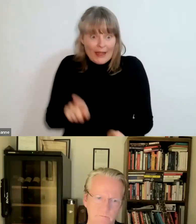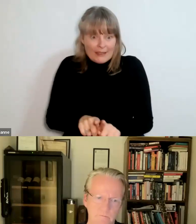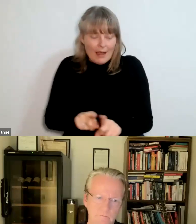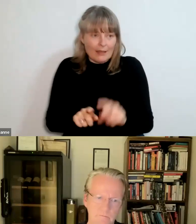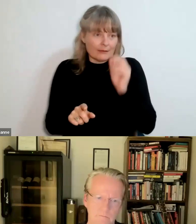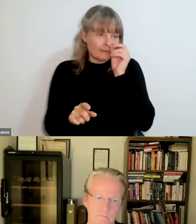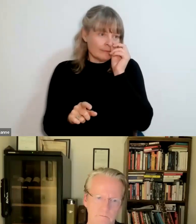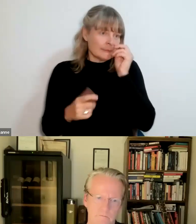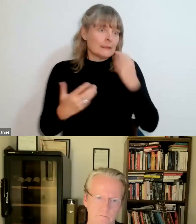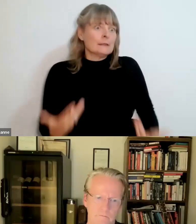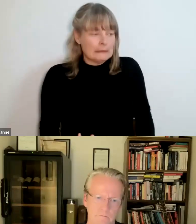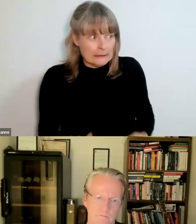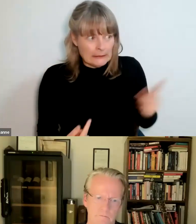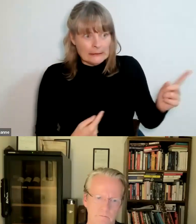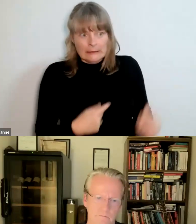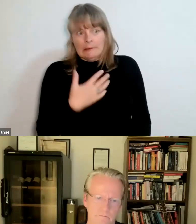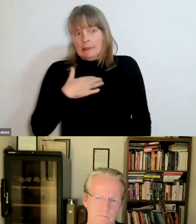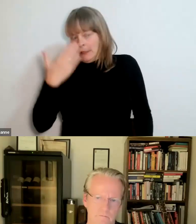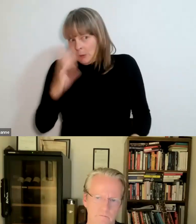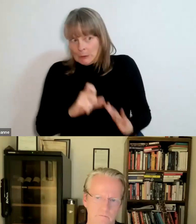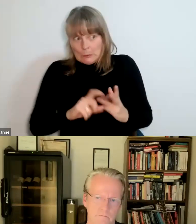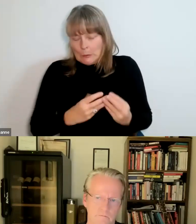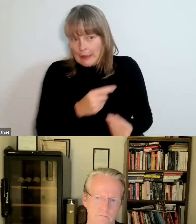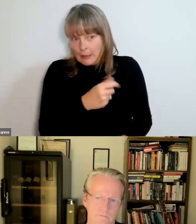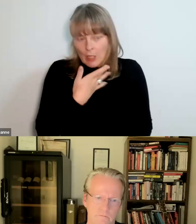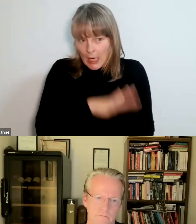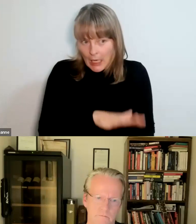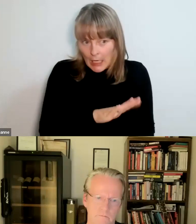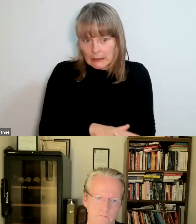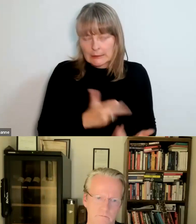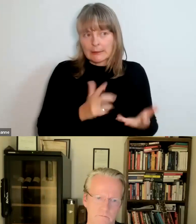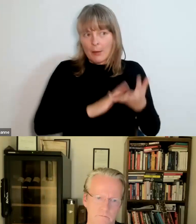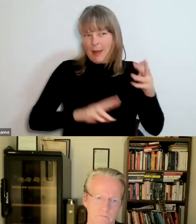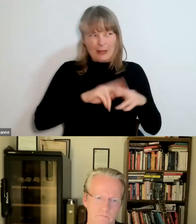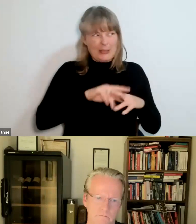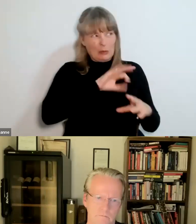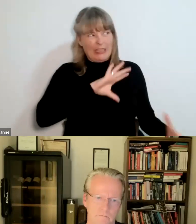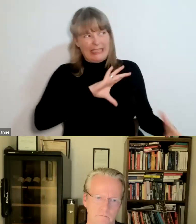there with them. It is not oh my goodness, I have a kid with behavioural needs.